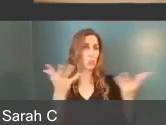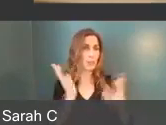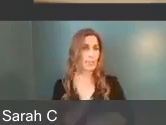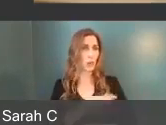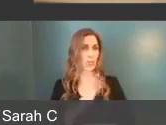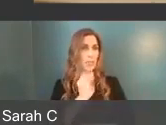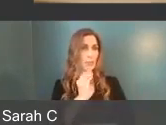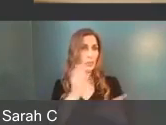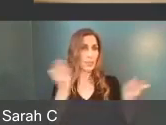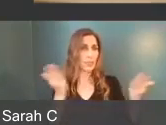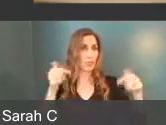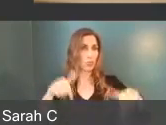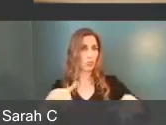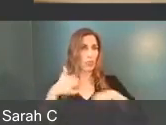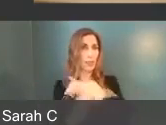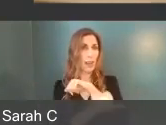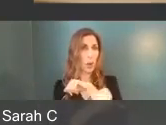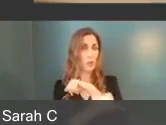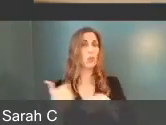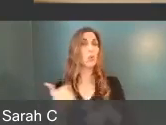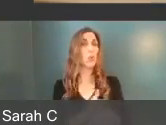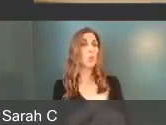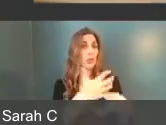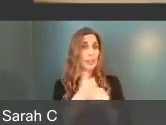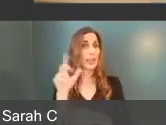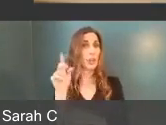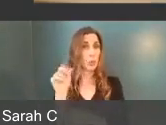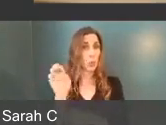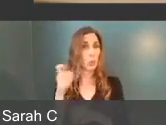and we are getting doses from Pennsylvania Department of Health.